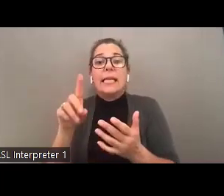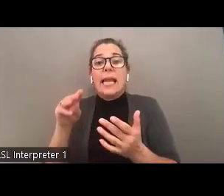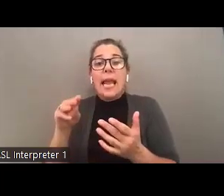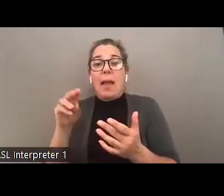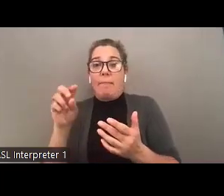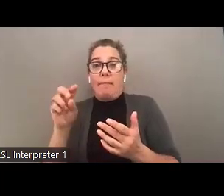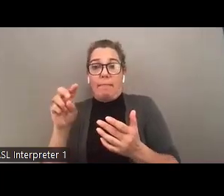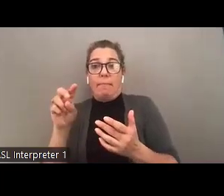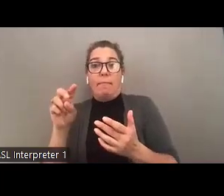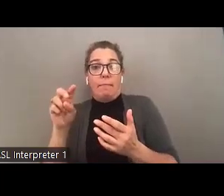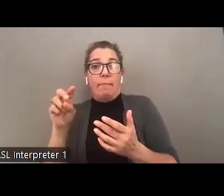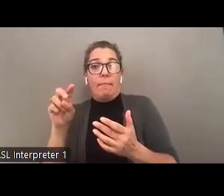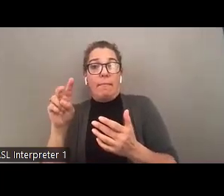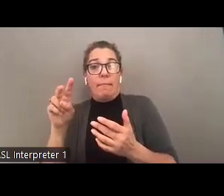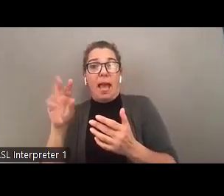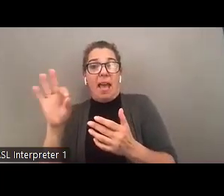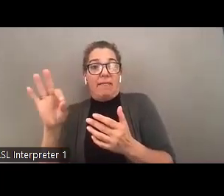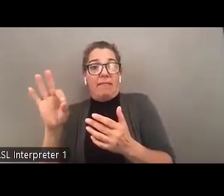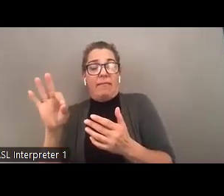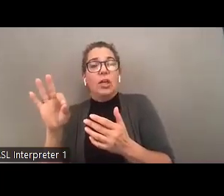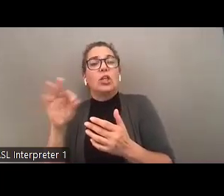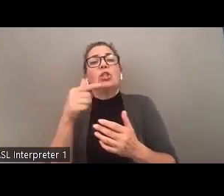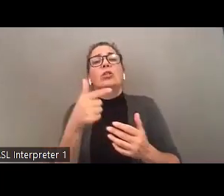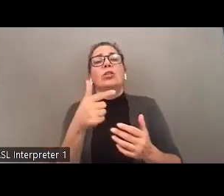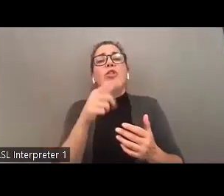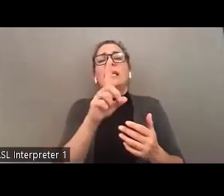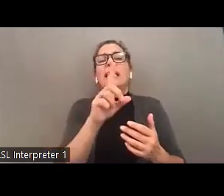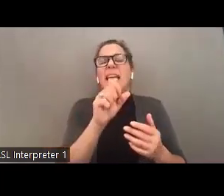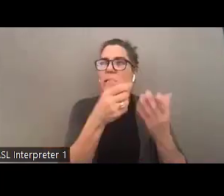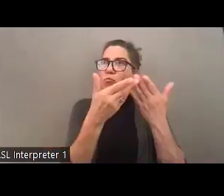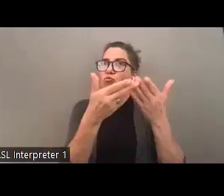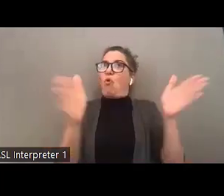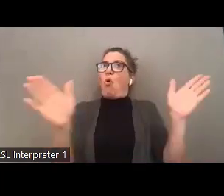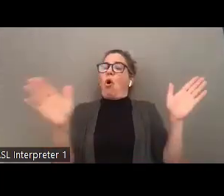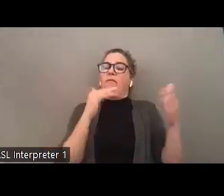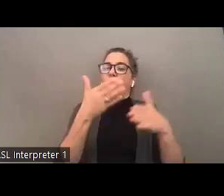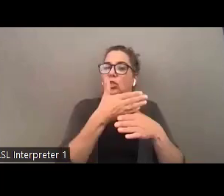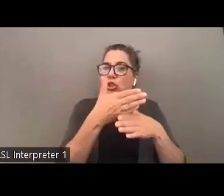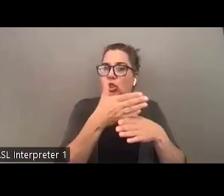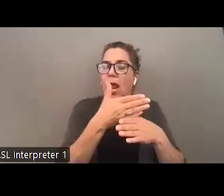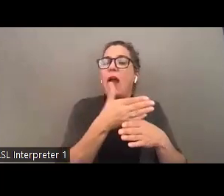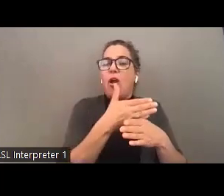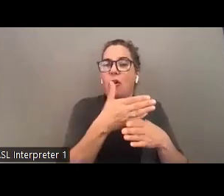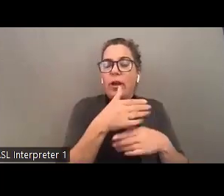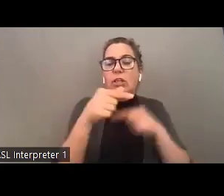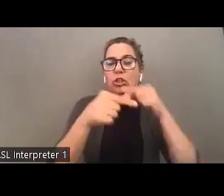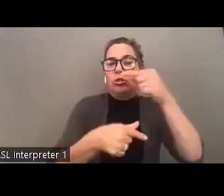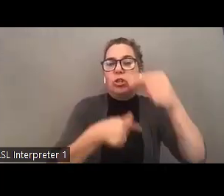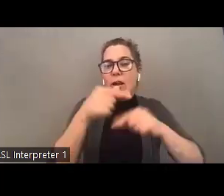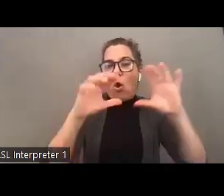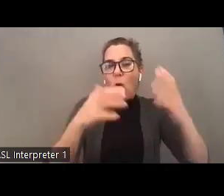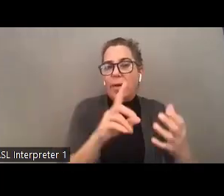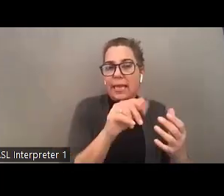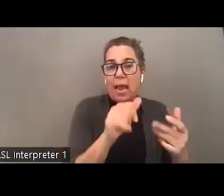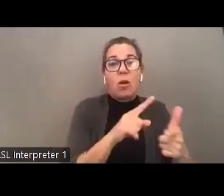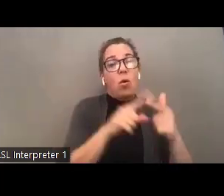The GDS policy has a broader scope as it articulates expectations for sharing of genomic data and also sets forth expectations for accessing data